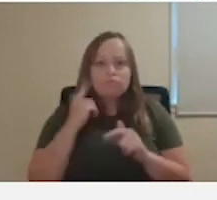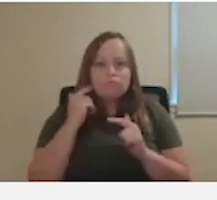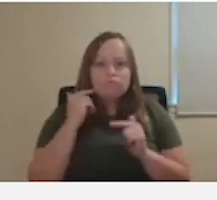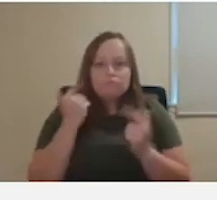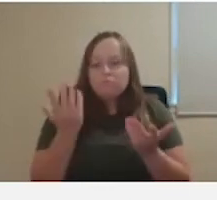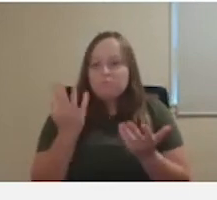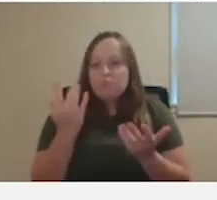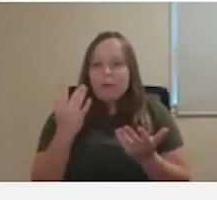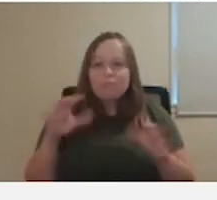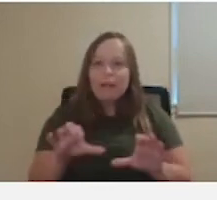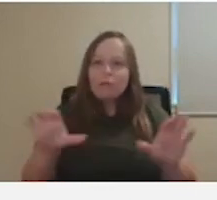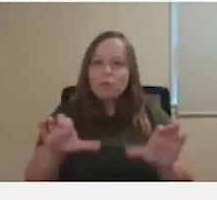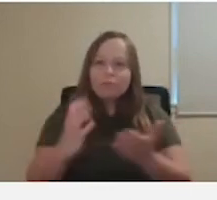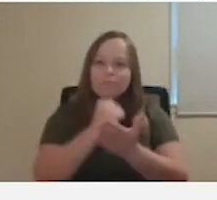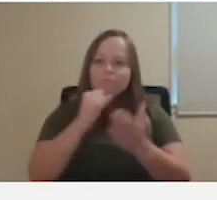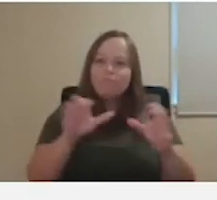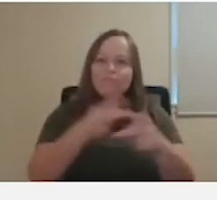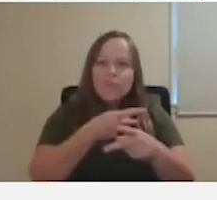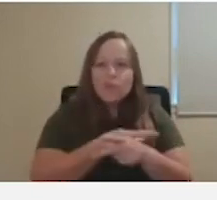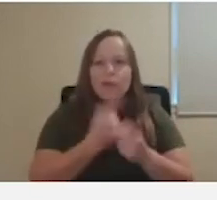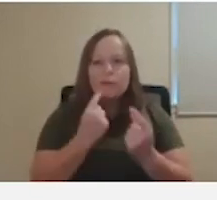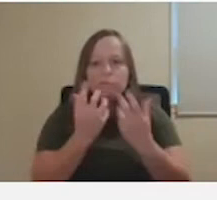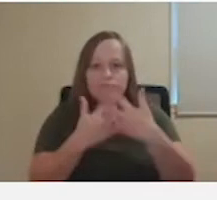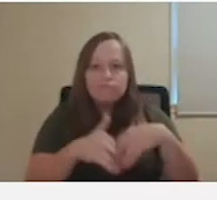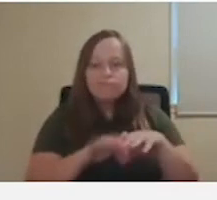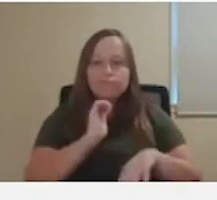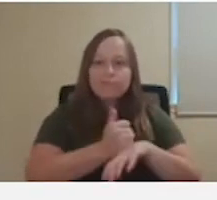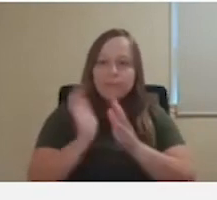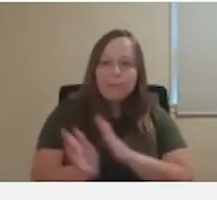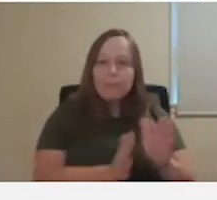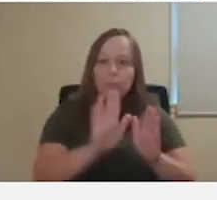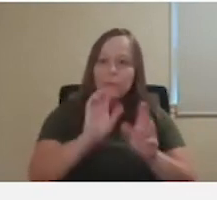Act today, and figure out what works best for you in your situation.